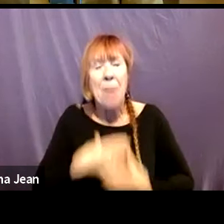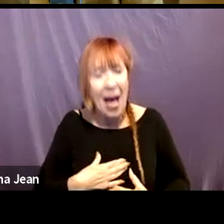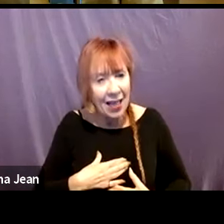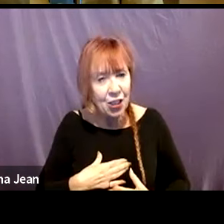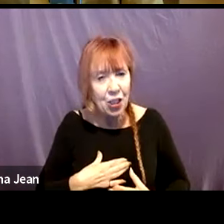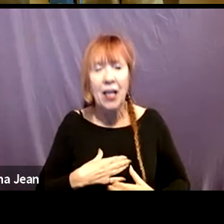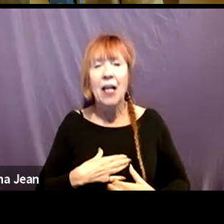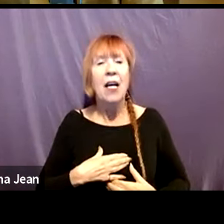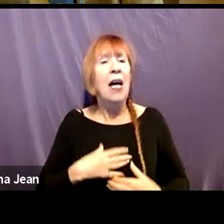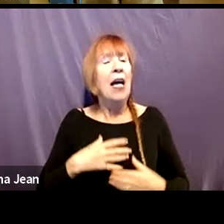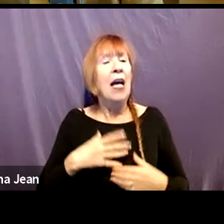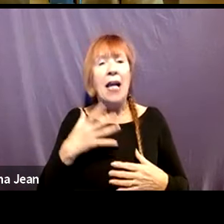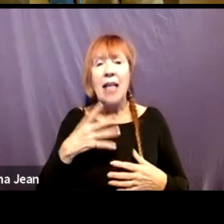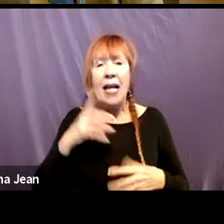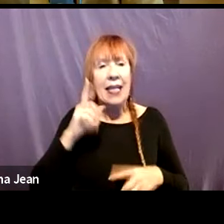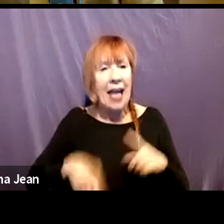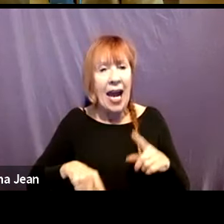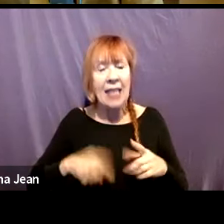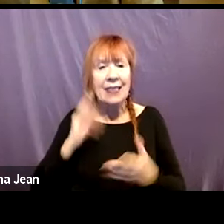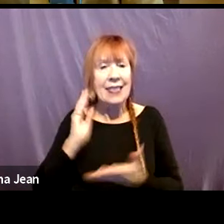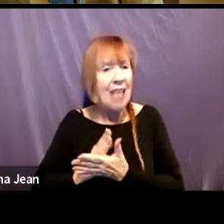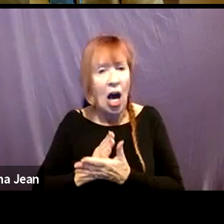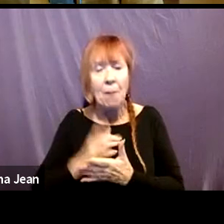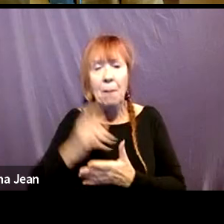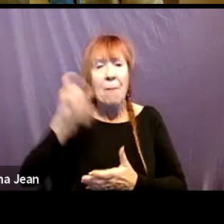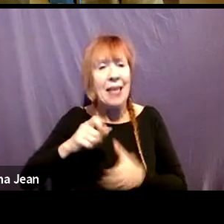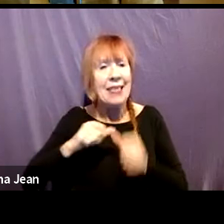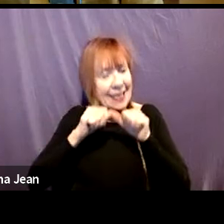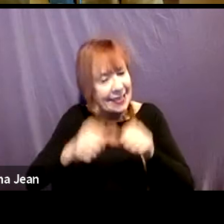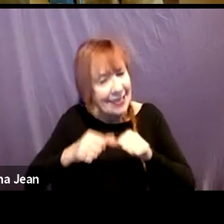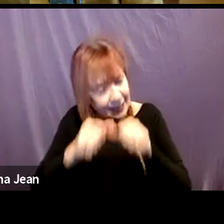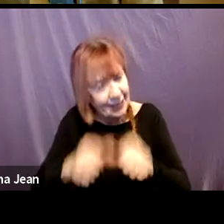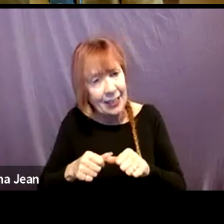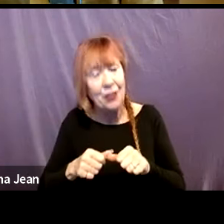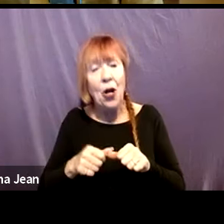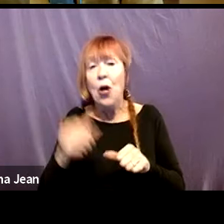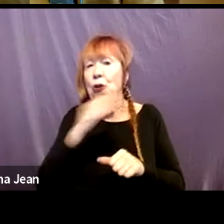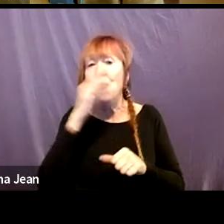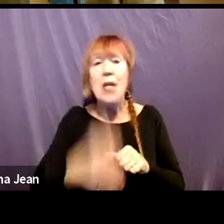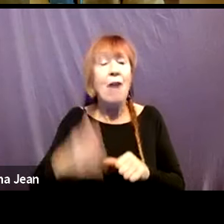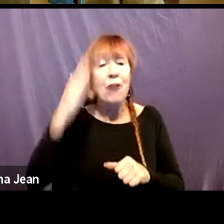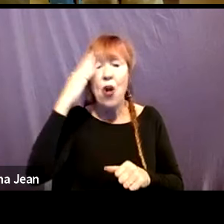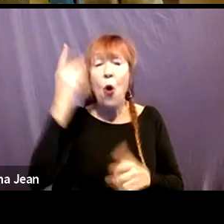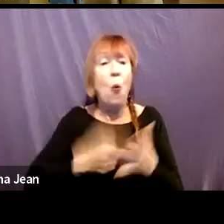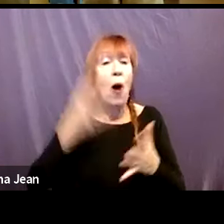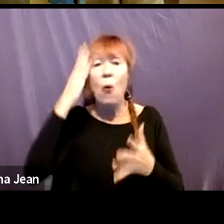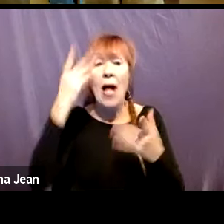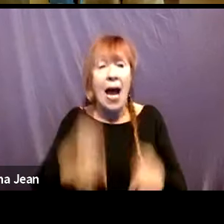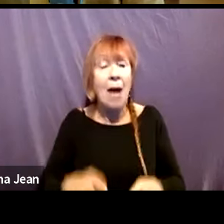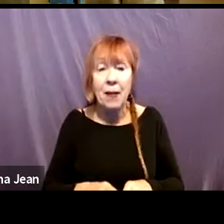You never know how you're gonna run into Tyra Banks on the street, and chase her ass down. You know what I'm saying?